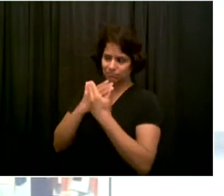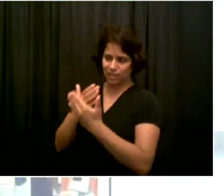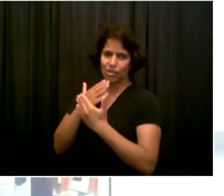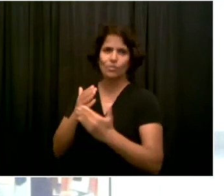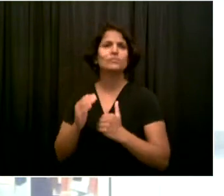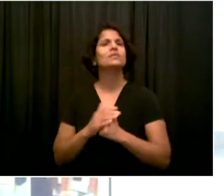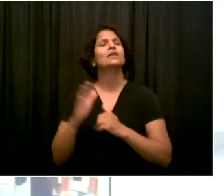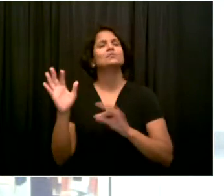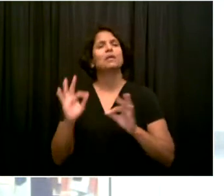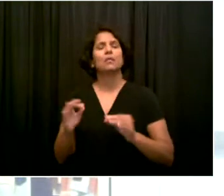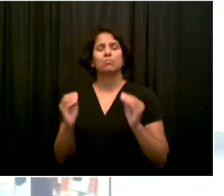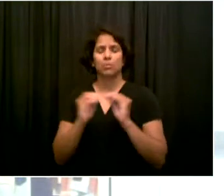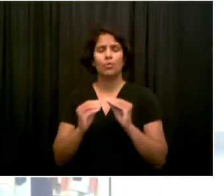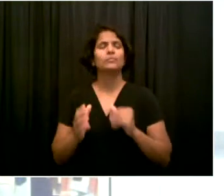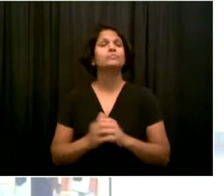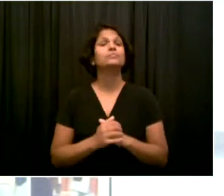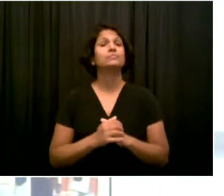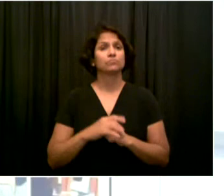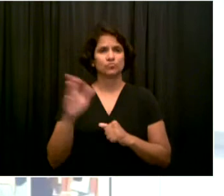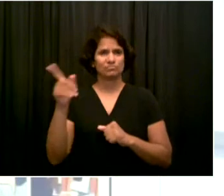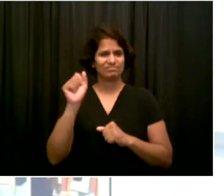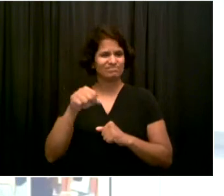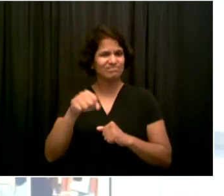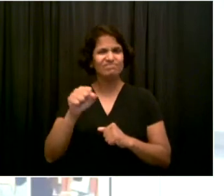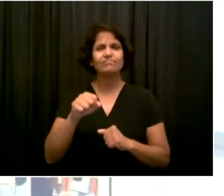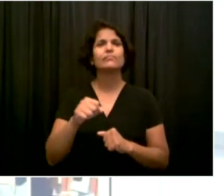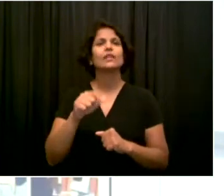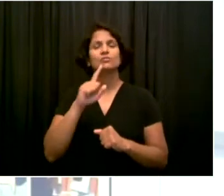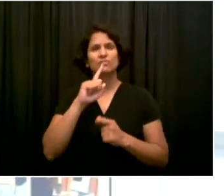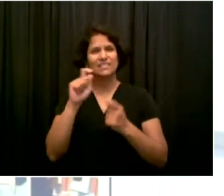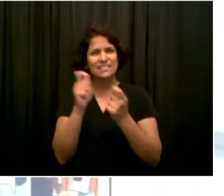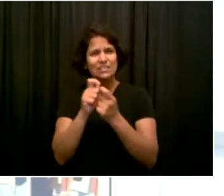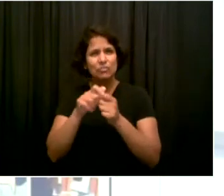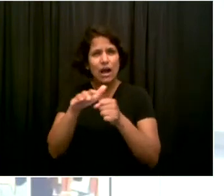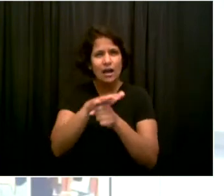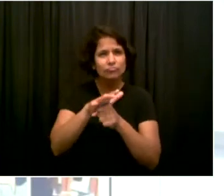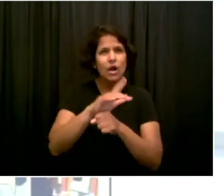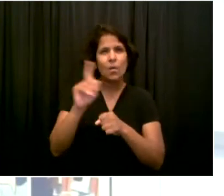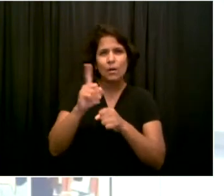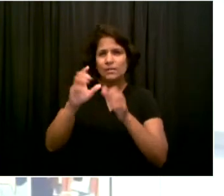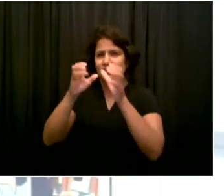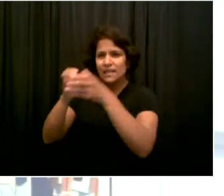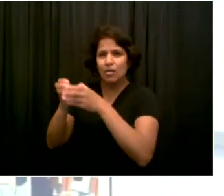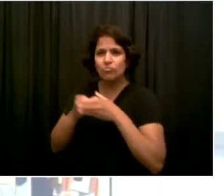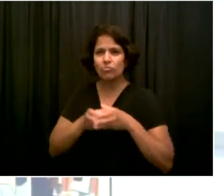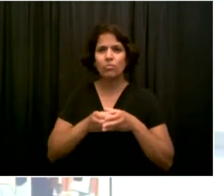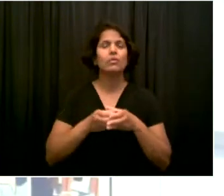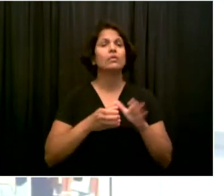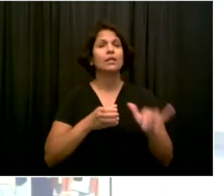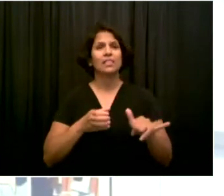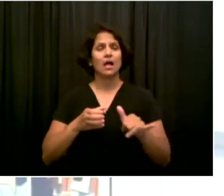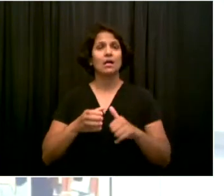GET THEM FOR YOU LATER ON. I'M HAPPY TO, WE'VE HAD A